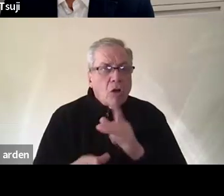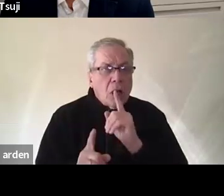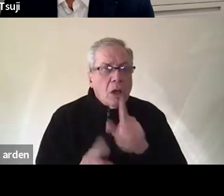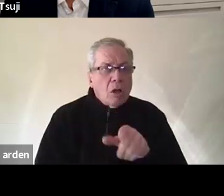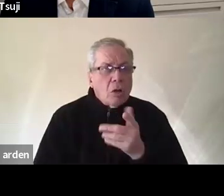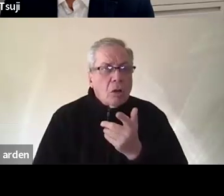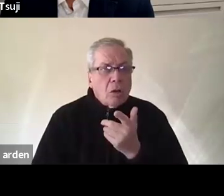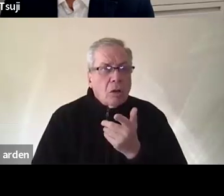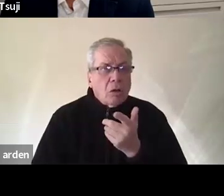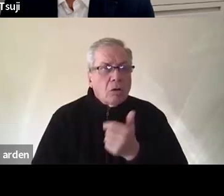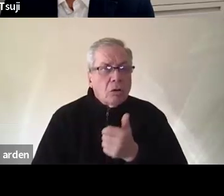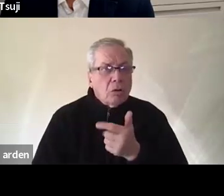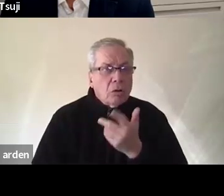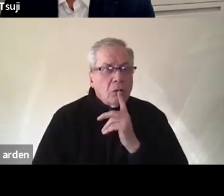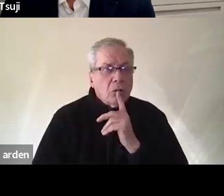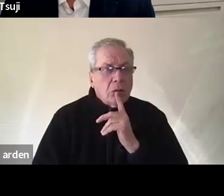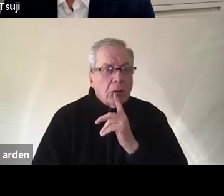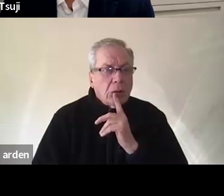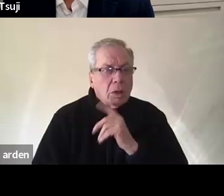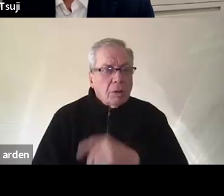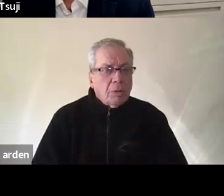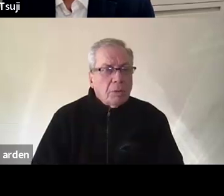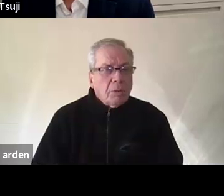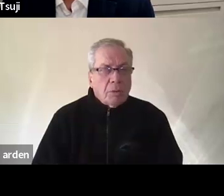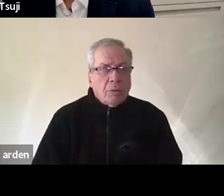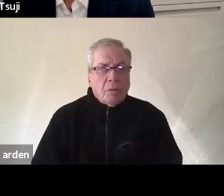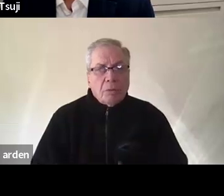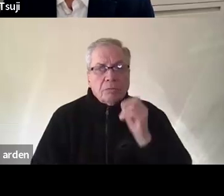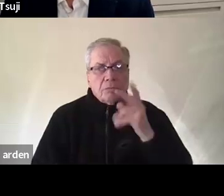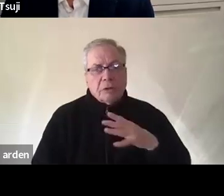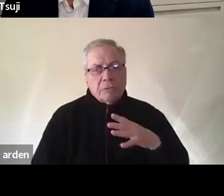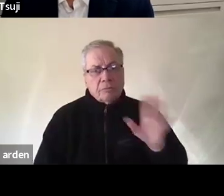Okay, she is good.